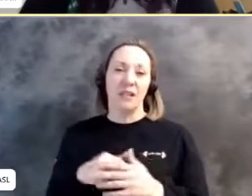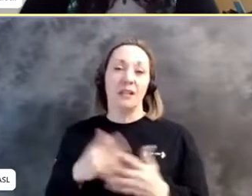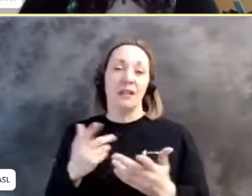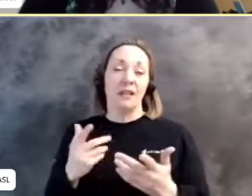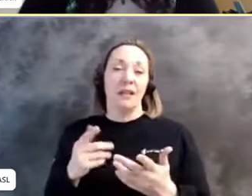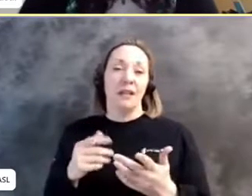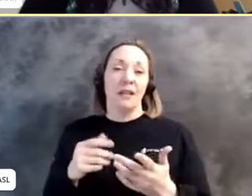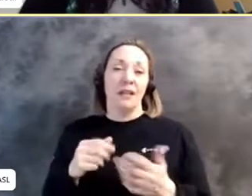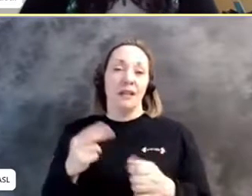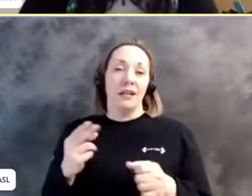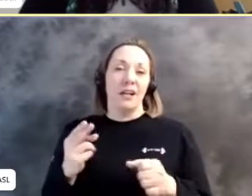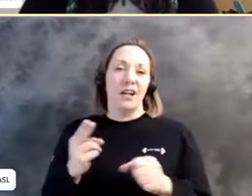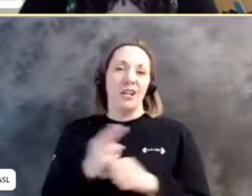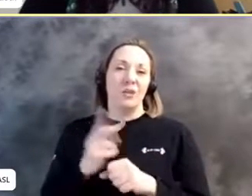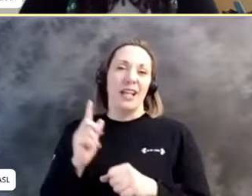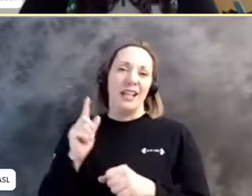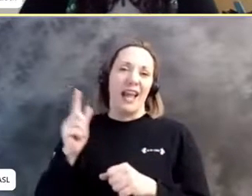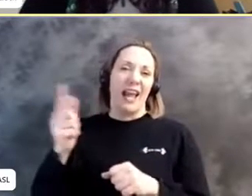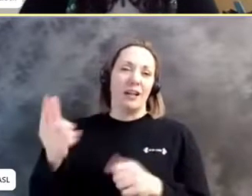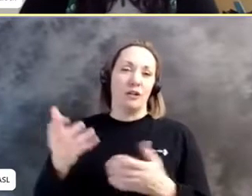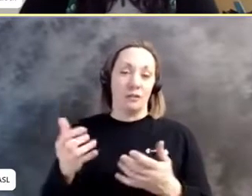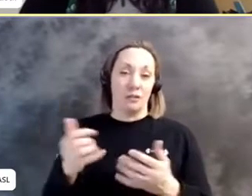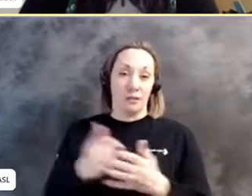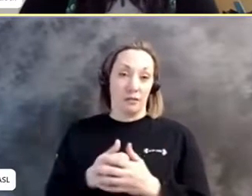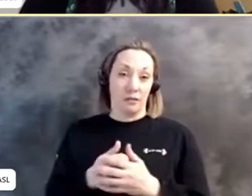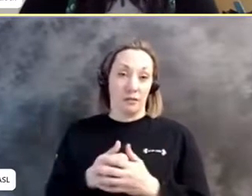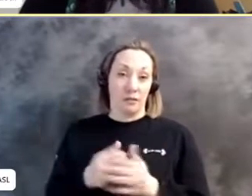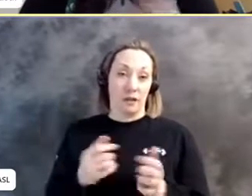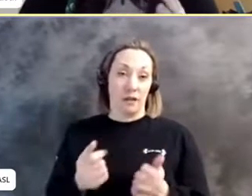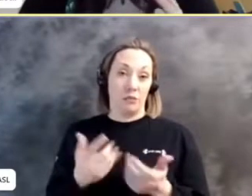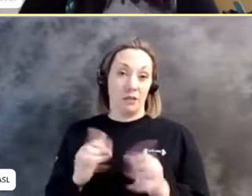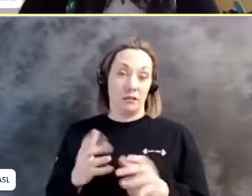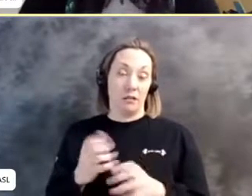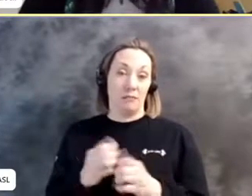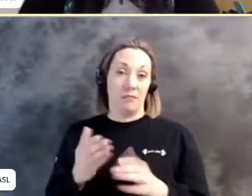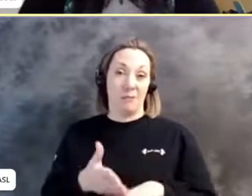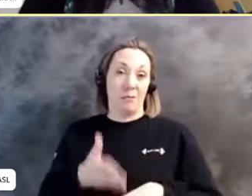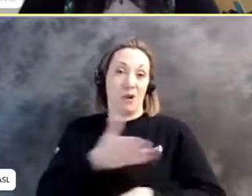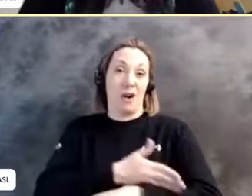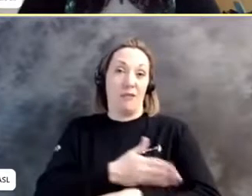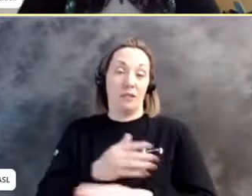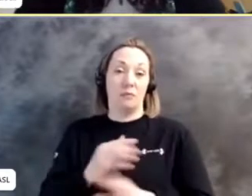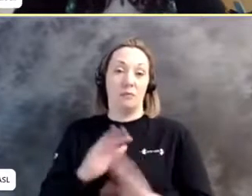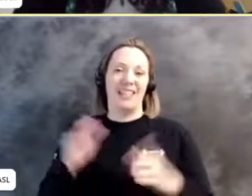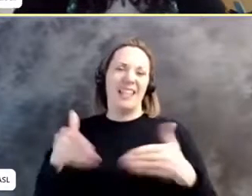for that money wasn't bursting in and saying I need this much